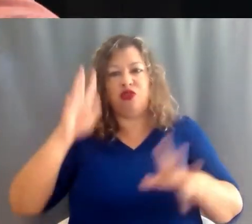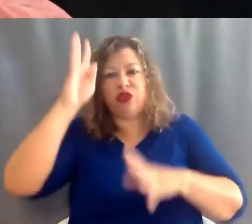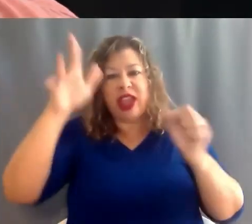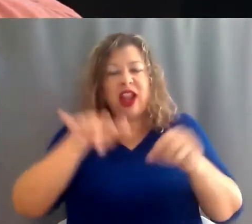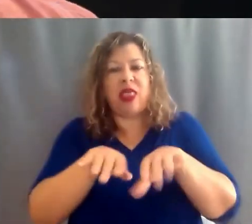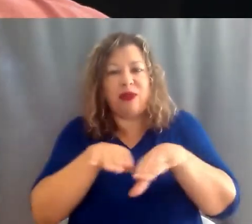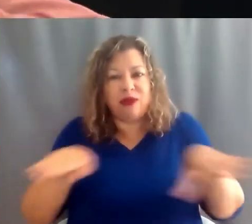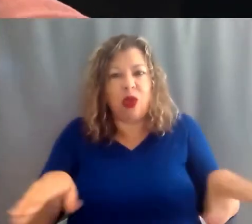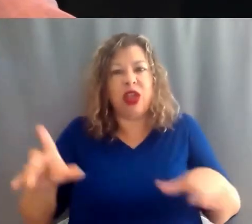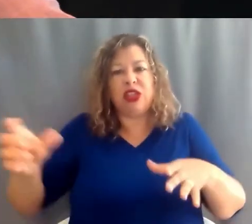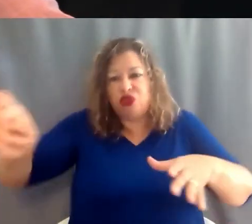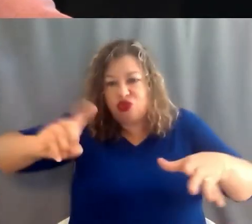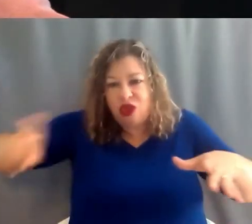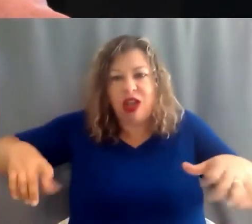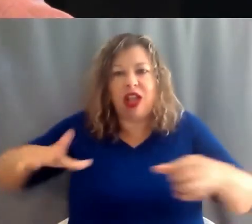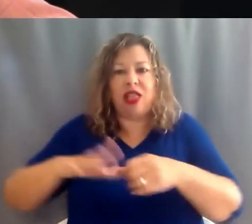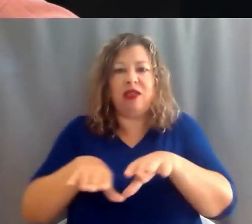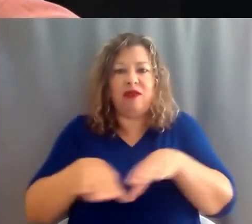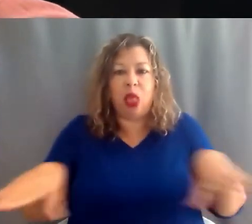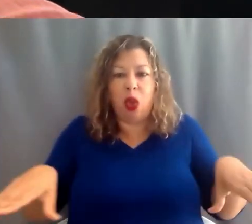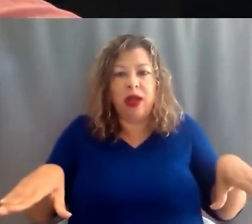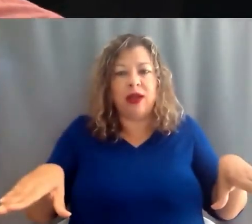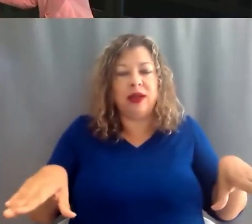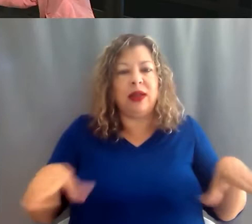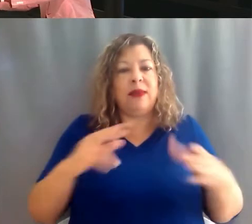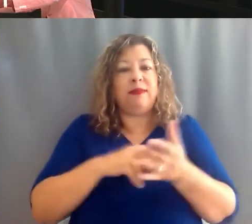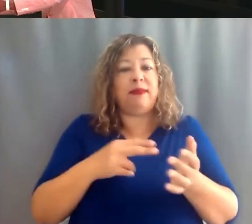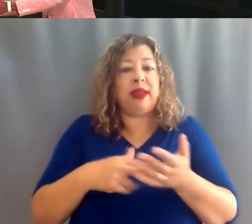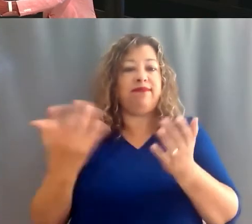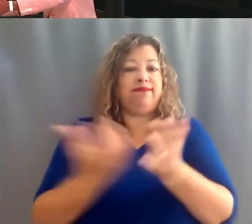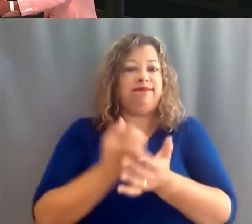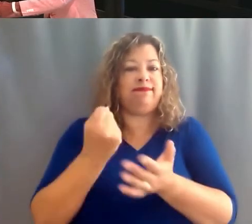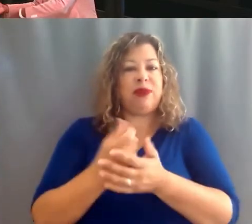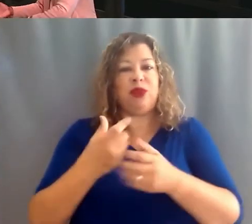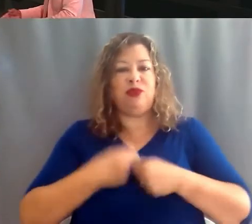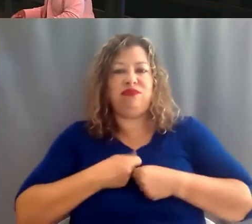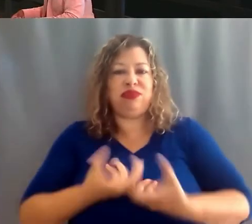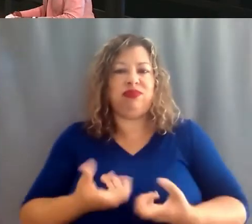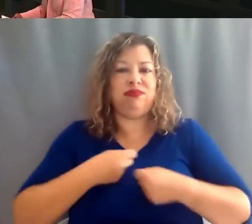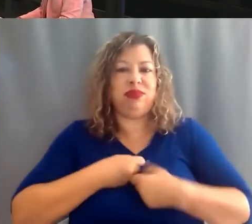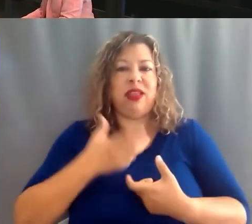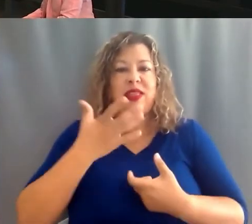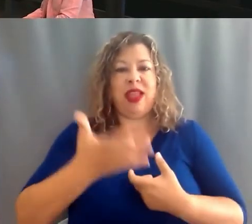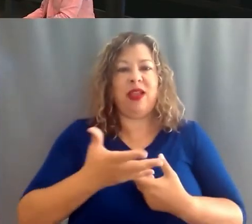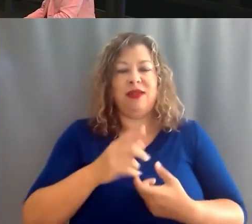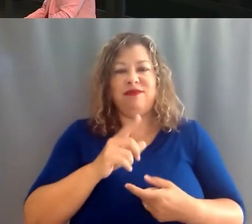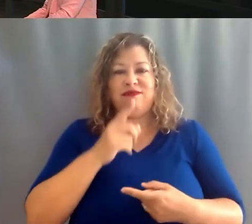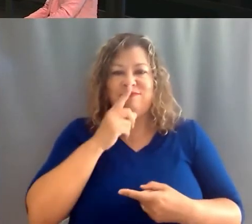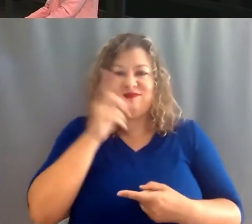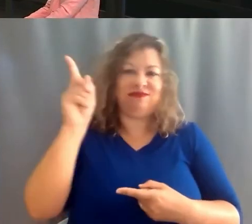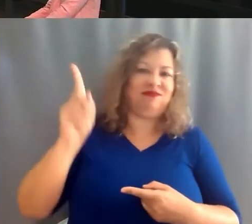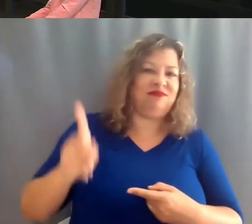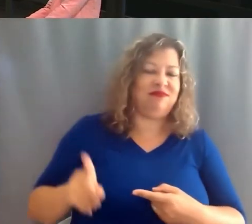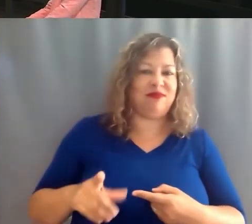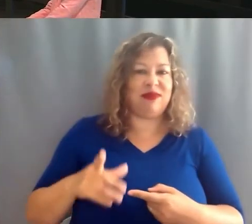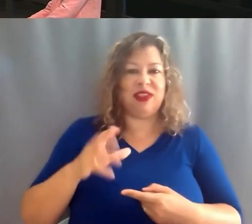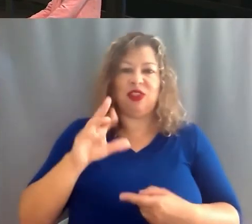floor, they're getting an opportunity to get their ratchet out. You're gonna see some terms and phrases you might not like in the corner of a classroom. Right?